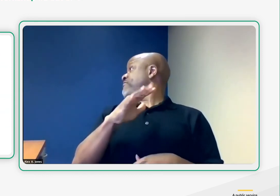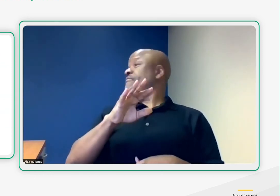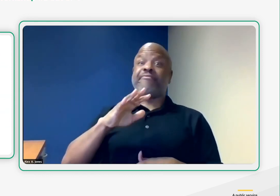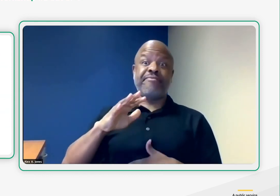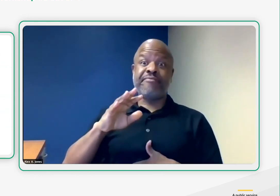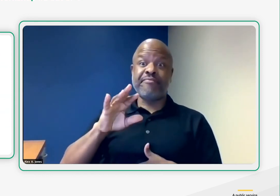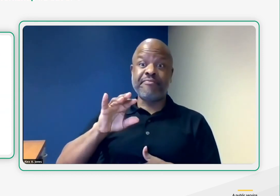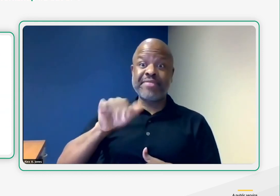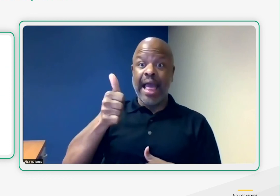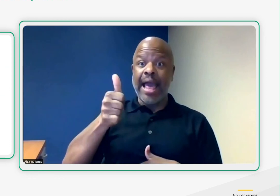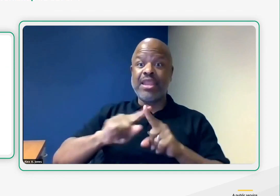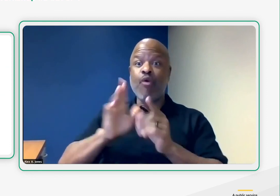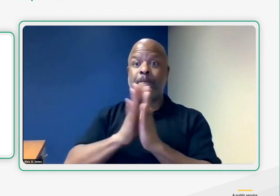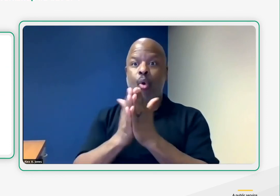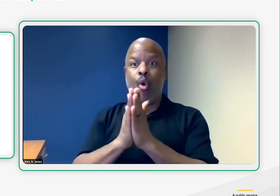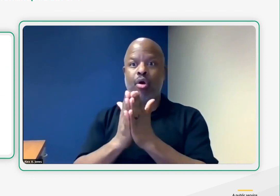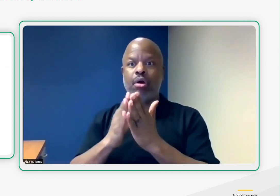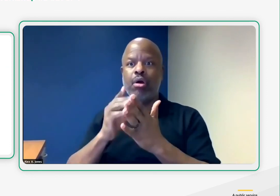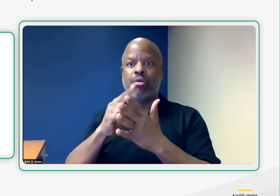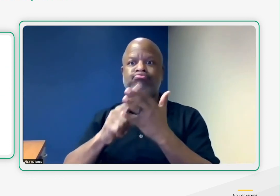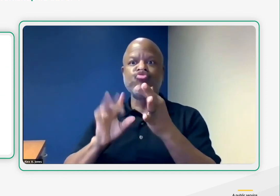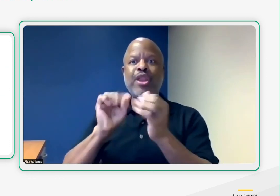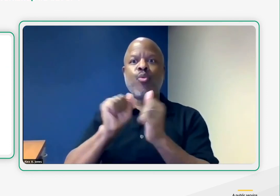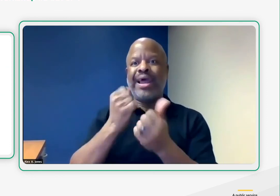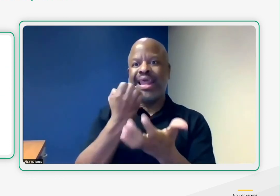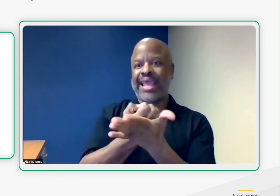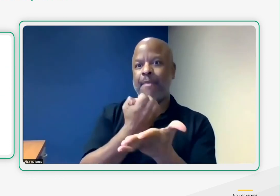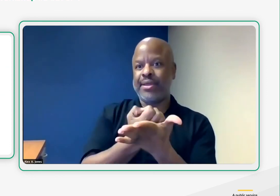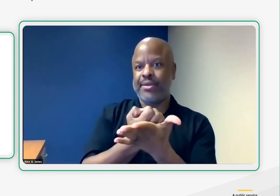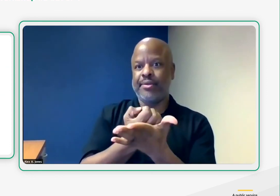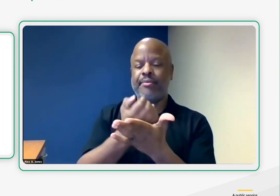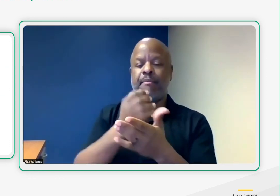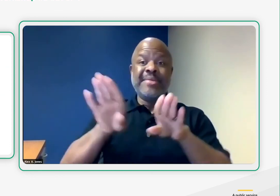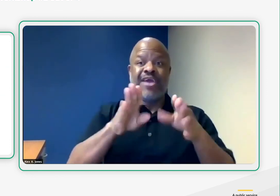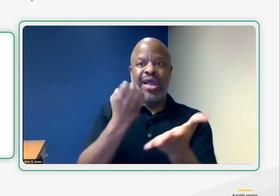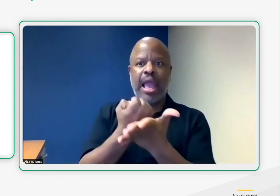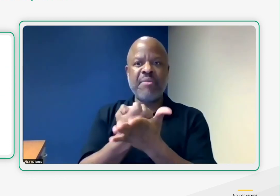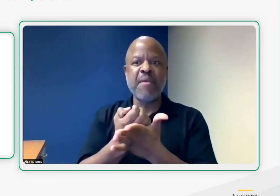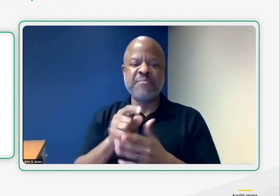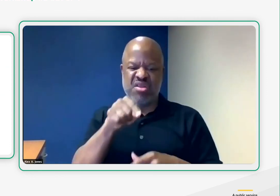You know, I have 10 different books related to behavioral economics specifically, but